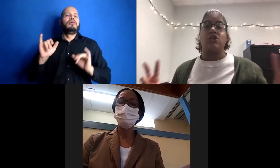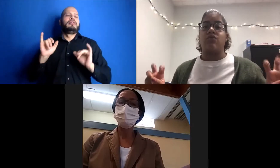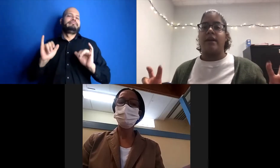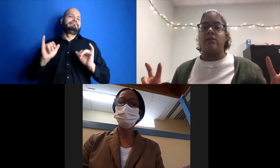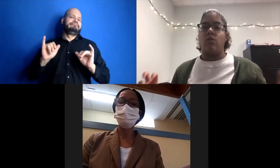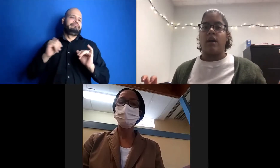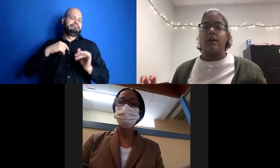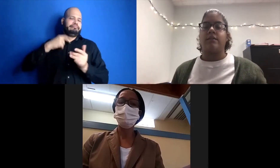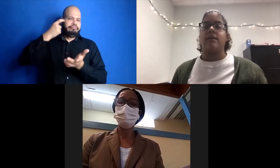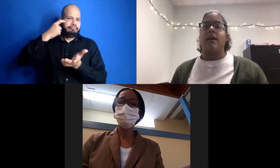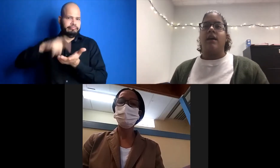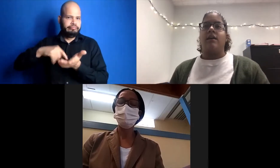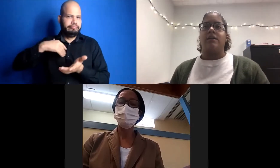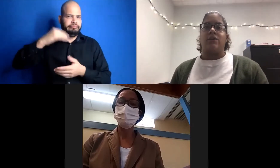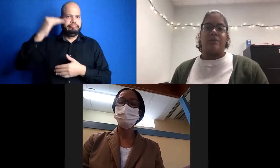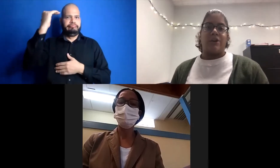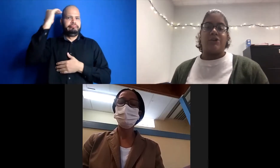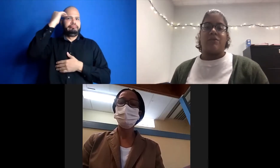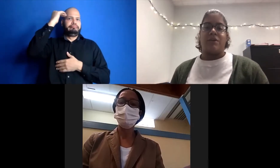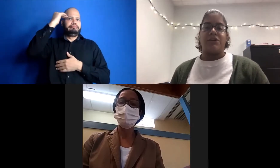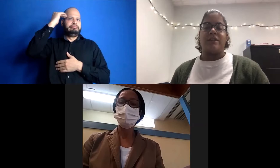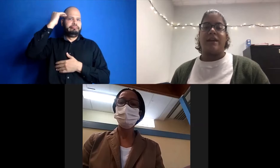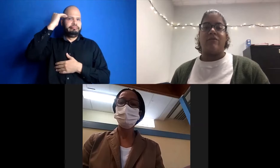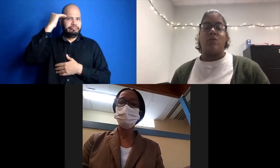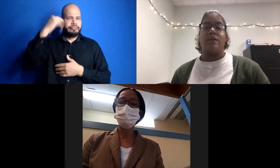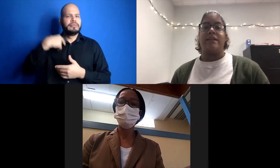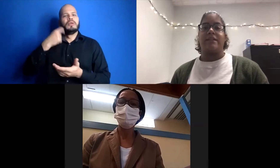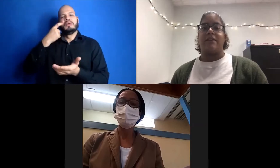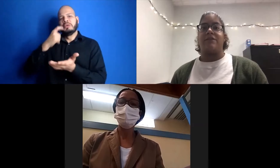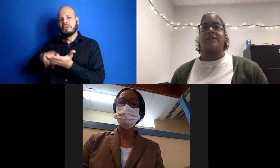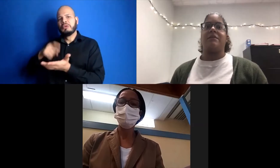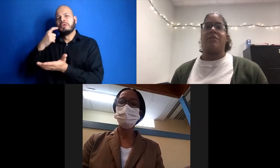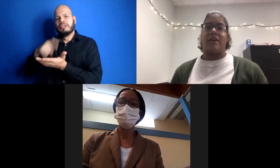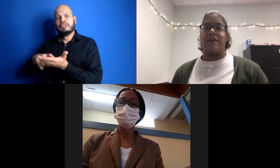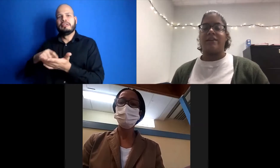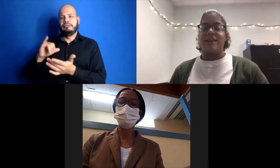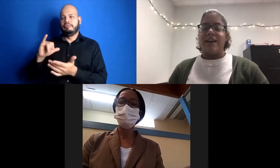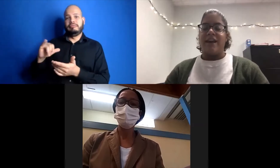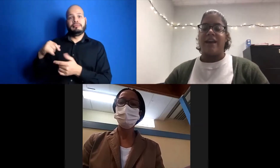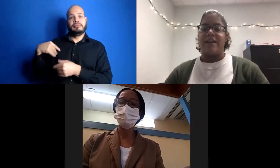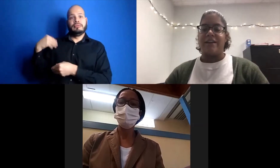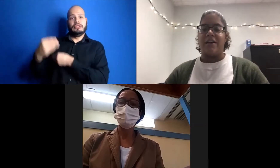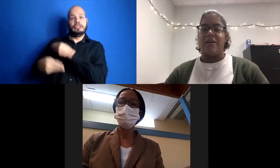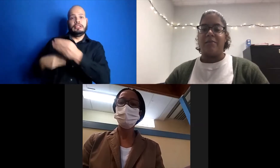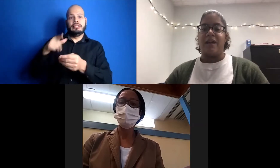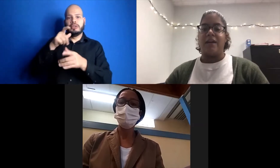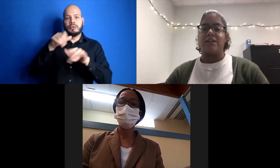trend wise you know in our generation everyone likes to have the same thing and um in high school